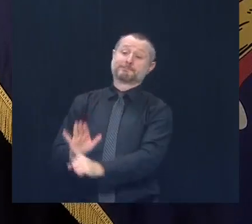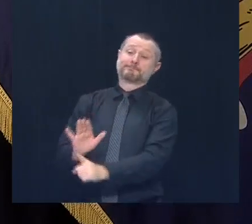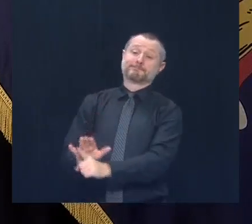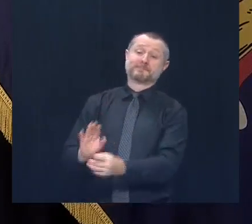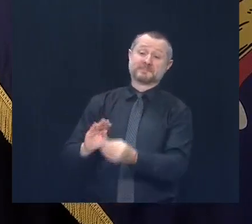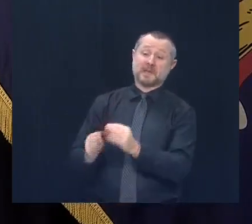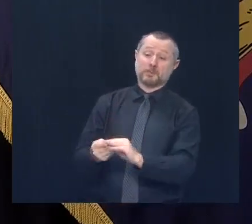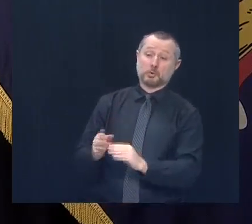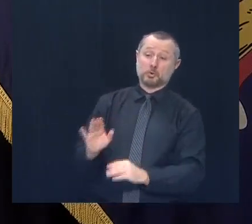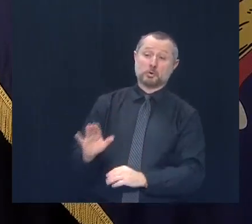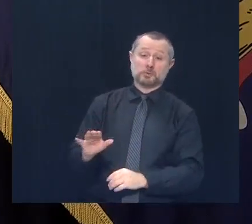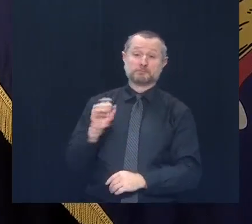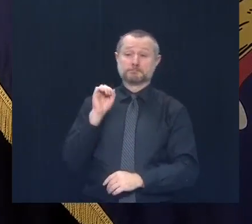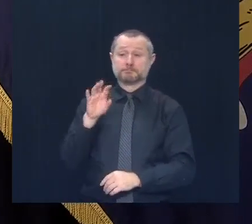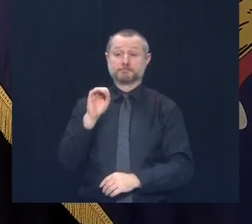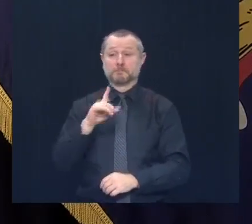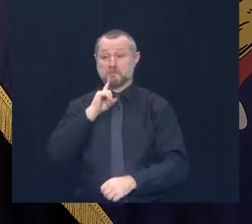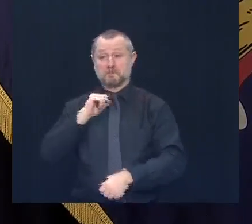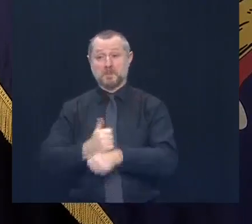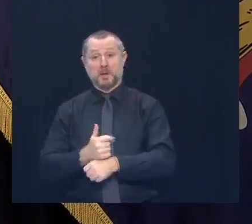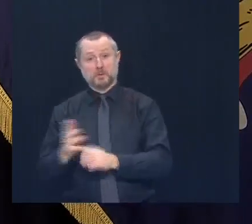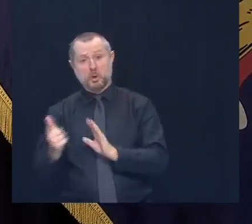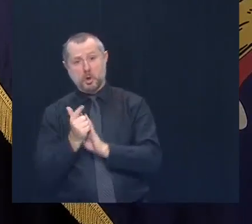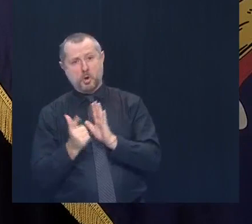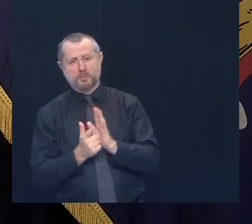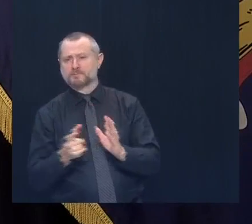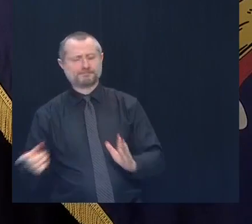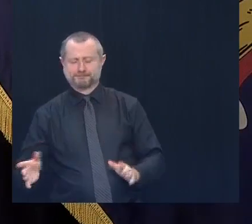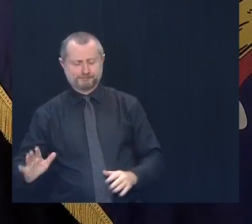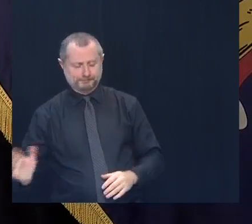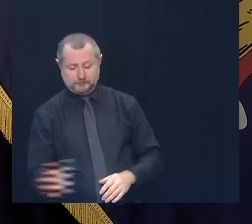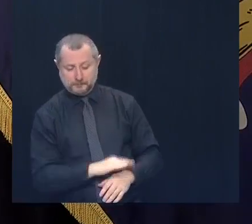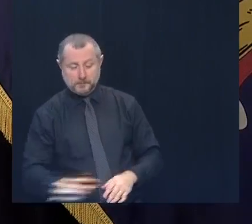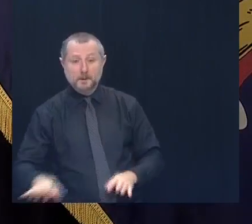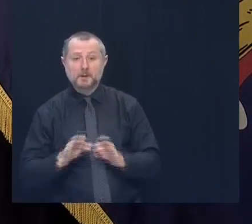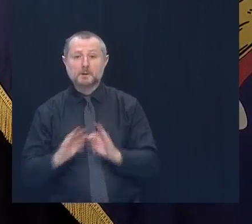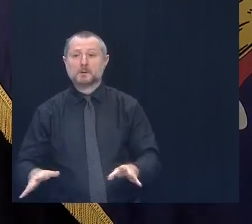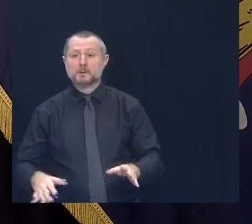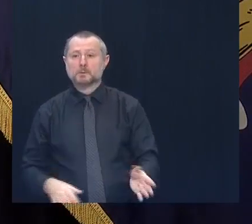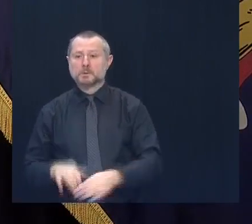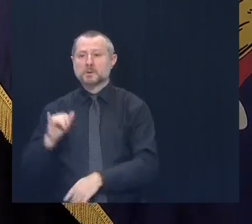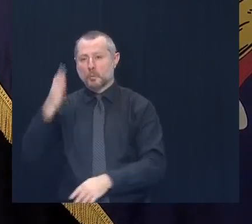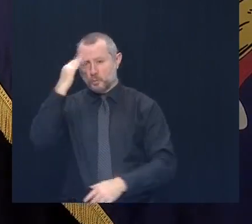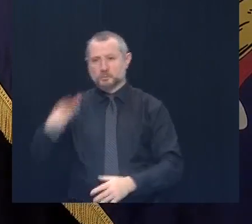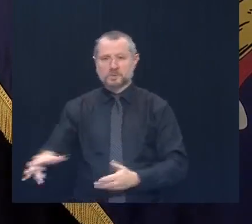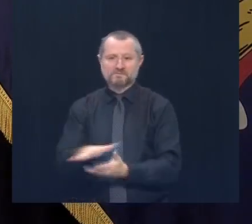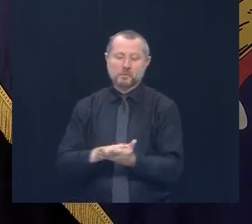WHY IS IT BETTERXT DATA? WELL, THE REAL DIFFERENCE WITH